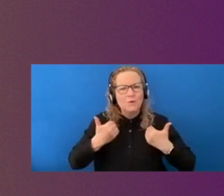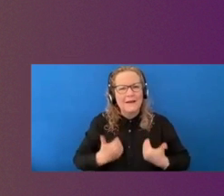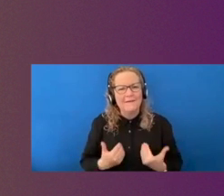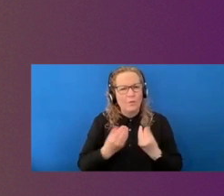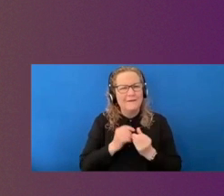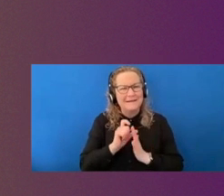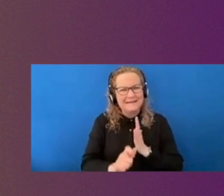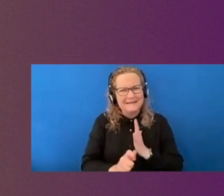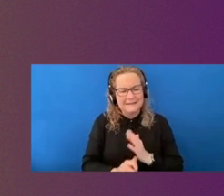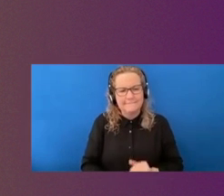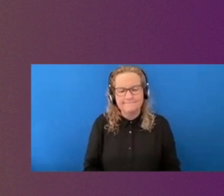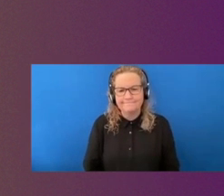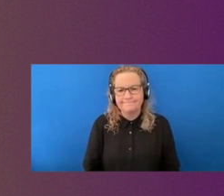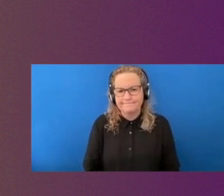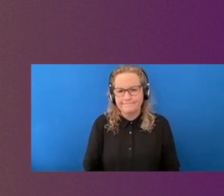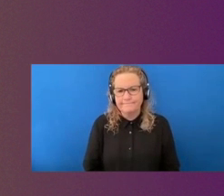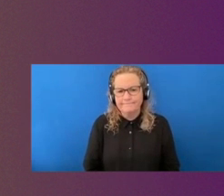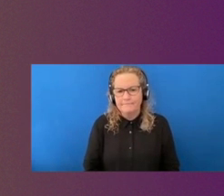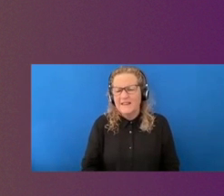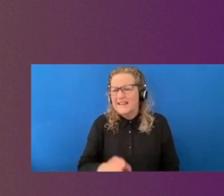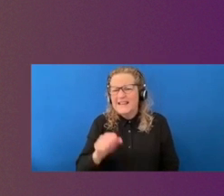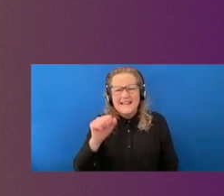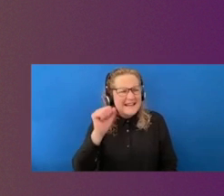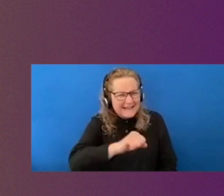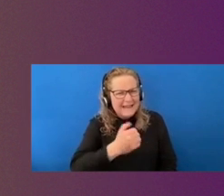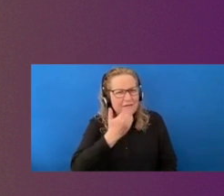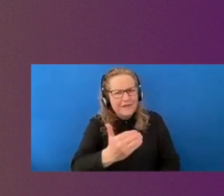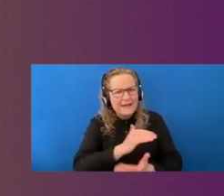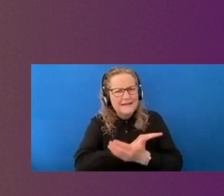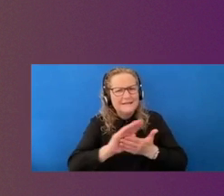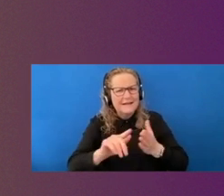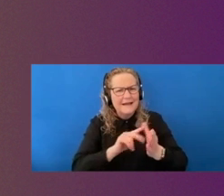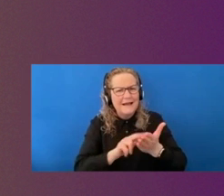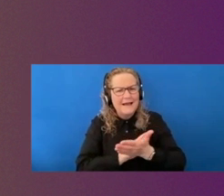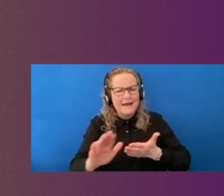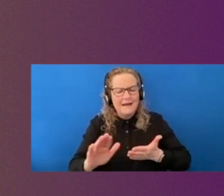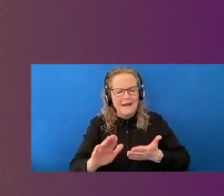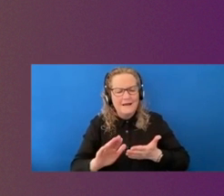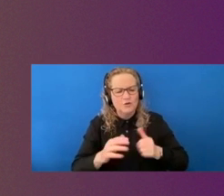yeah thanks so much Hannah I think yeah to answer that question i'd probably like to yeah just get